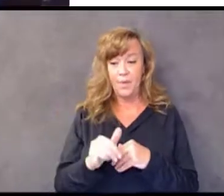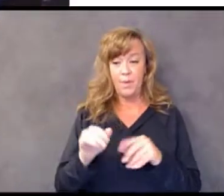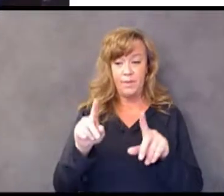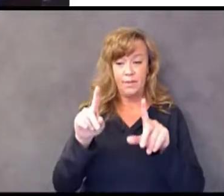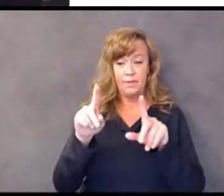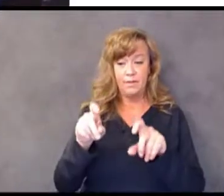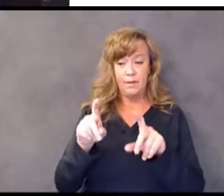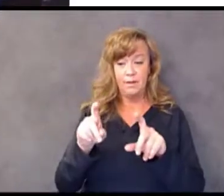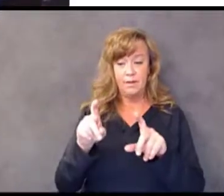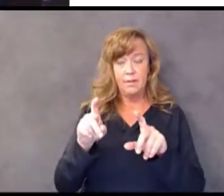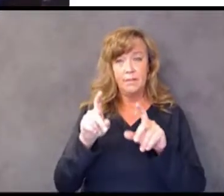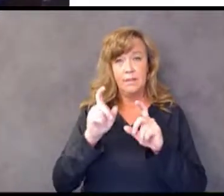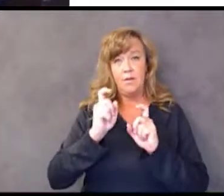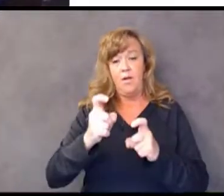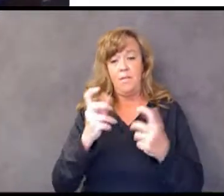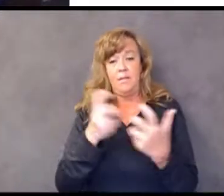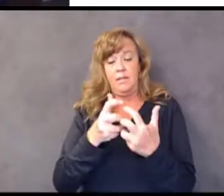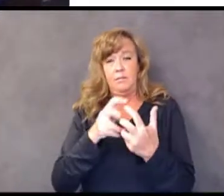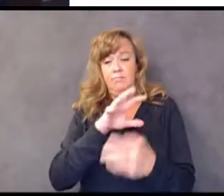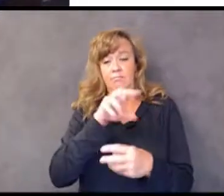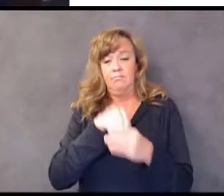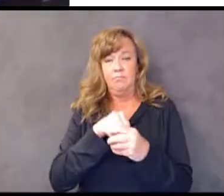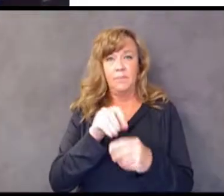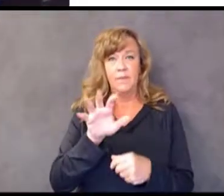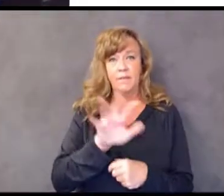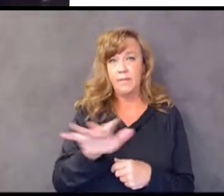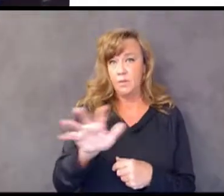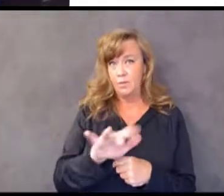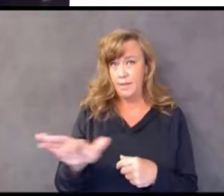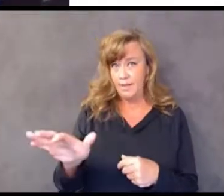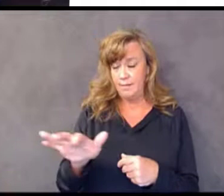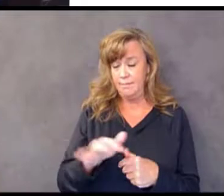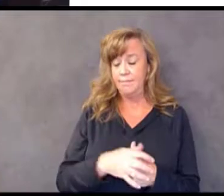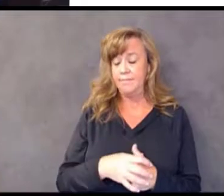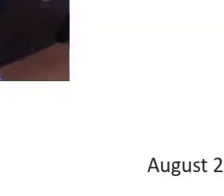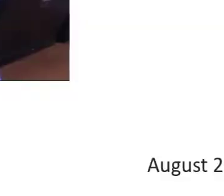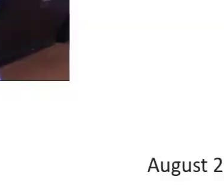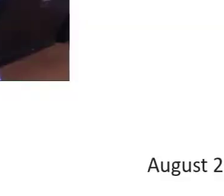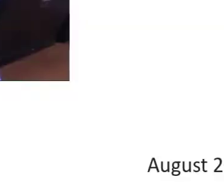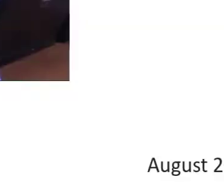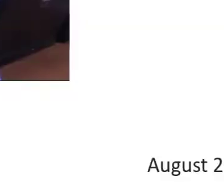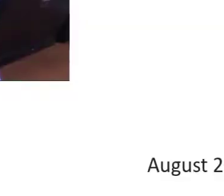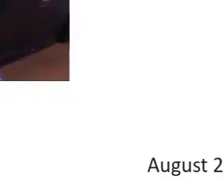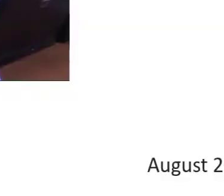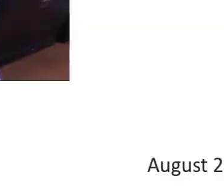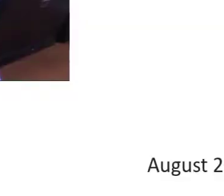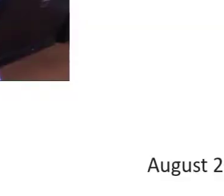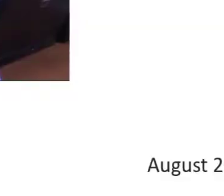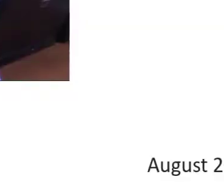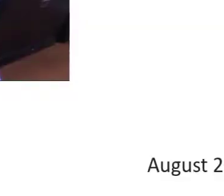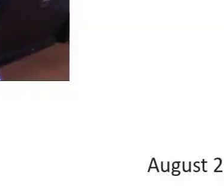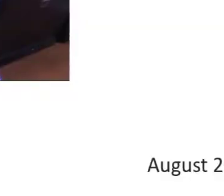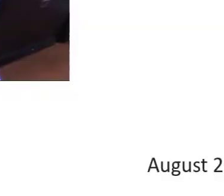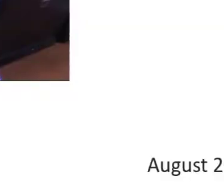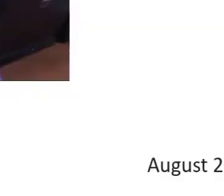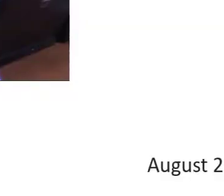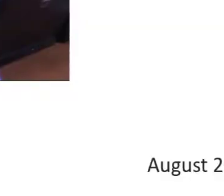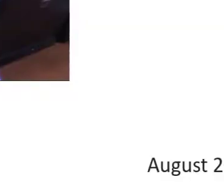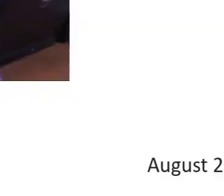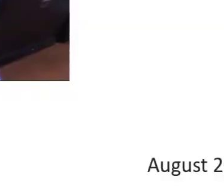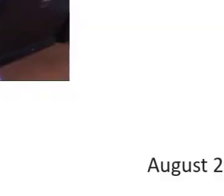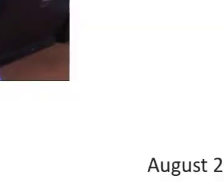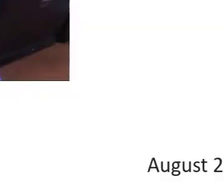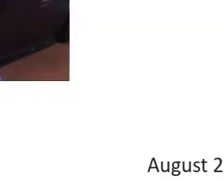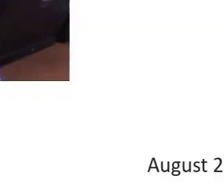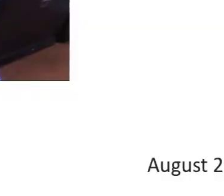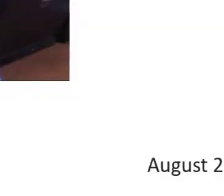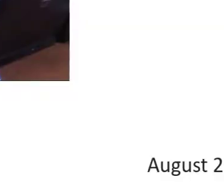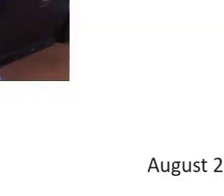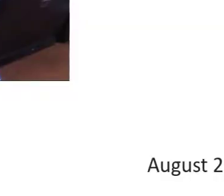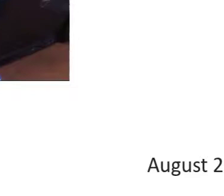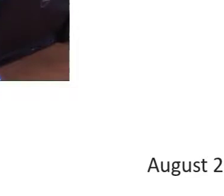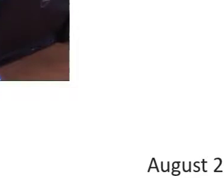Choose the letter that makes the sound: Guh.